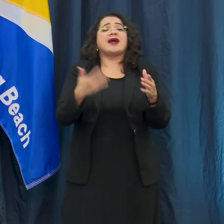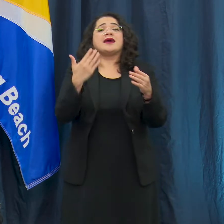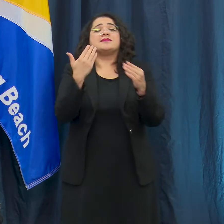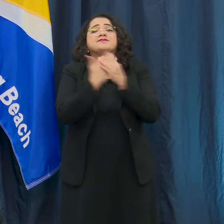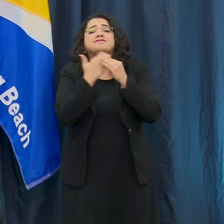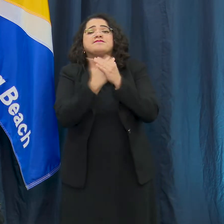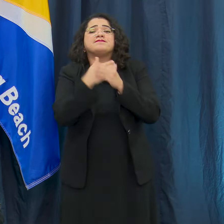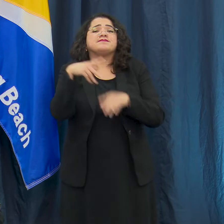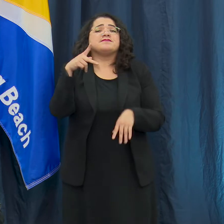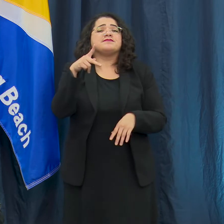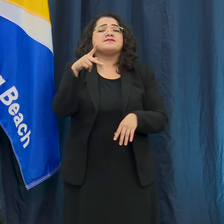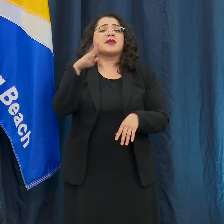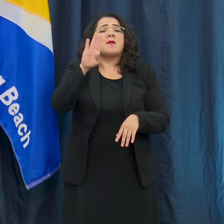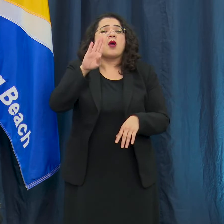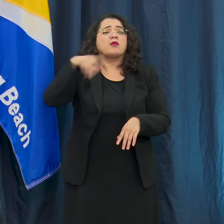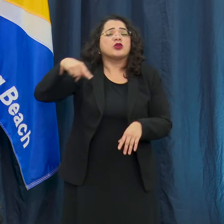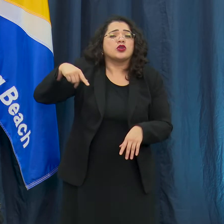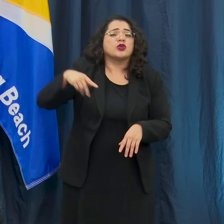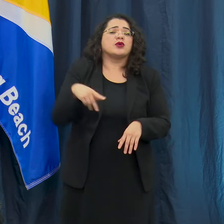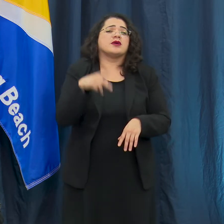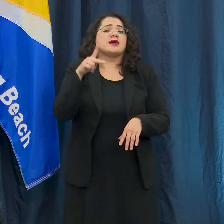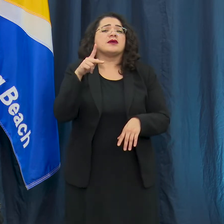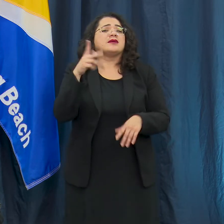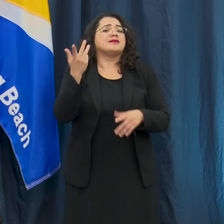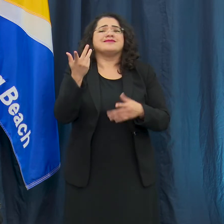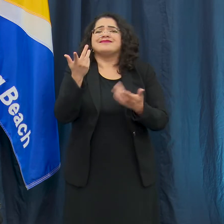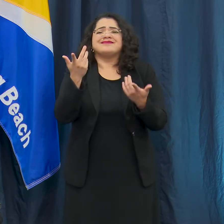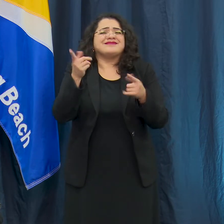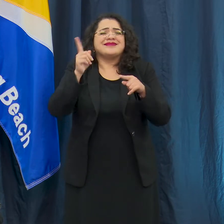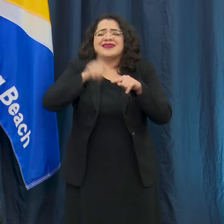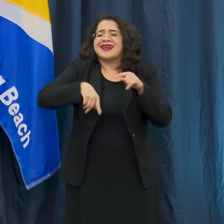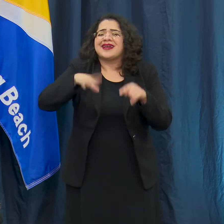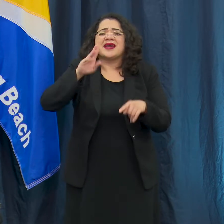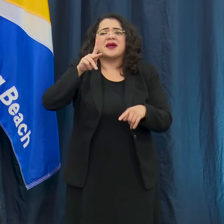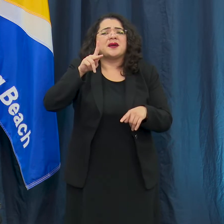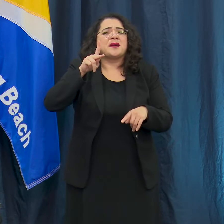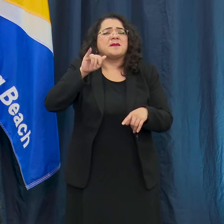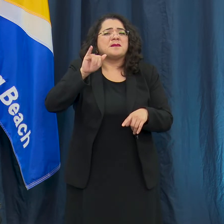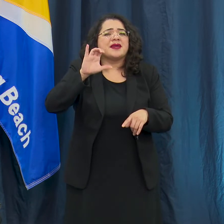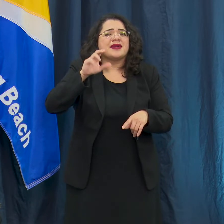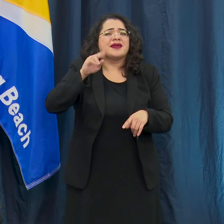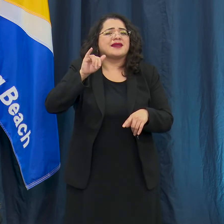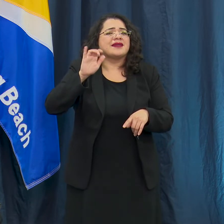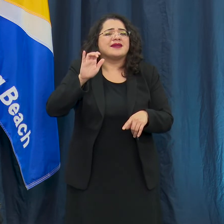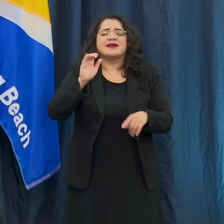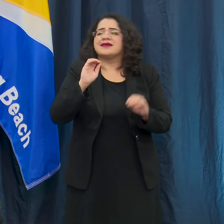you cannot go lay out on the beach, you can walk through a park, and you can walk